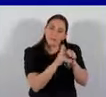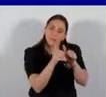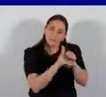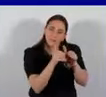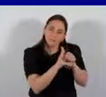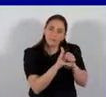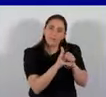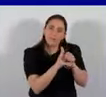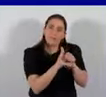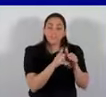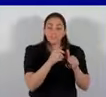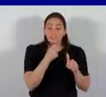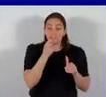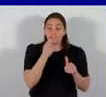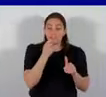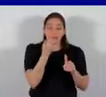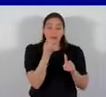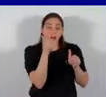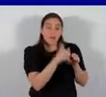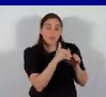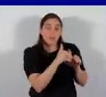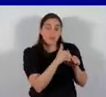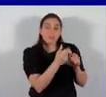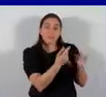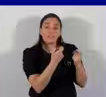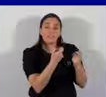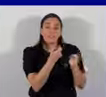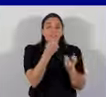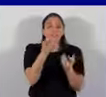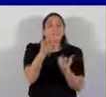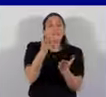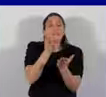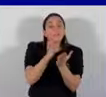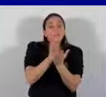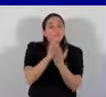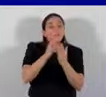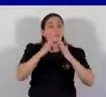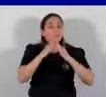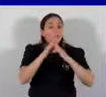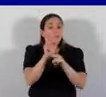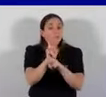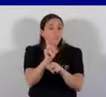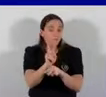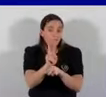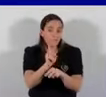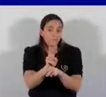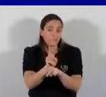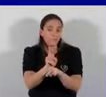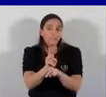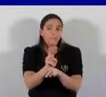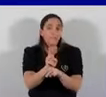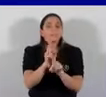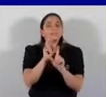Now to save You have to protect property rights